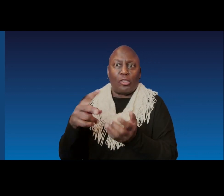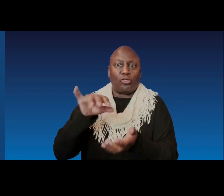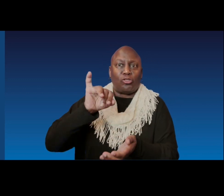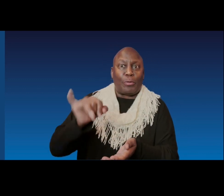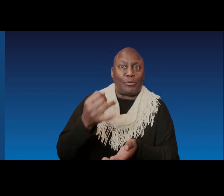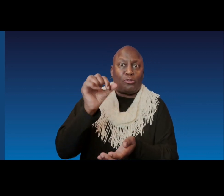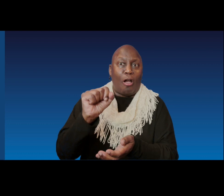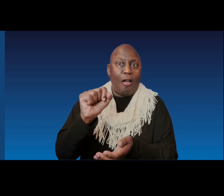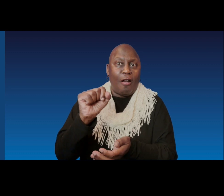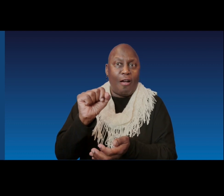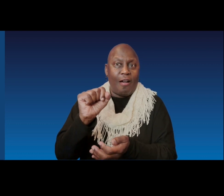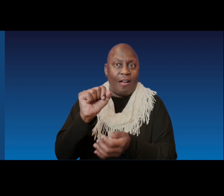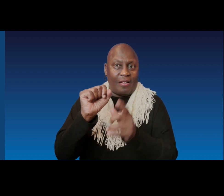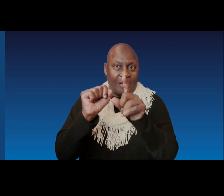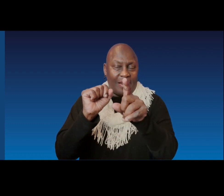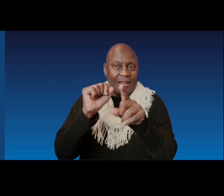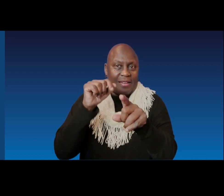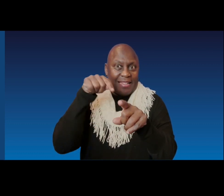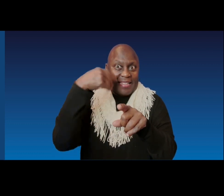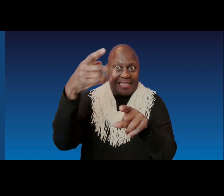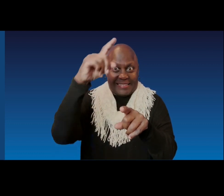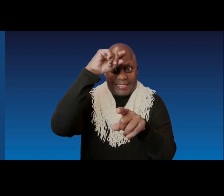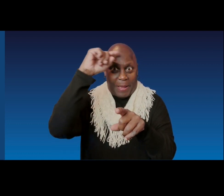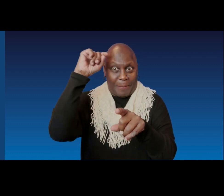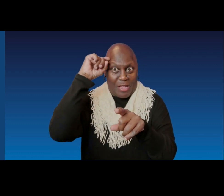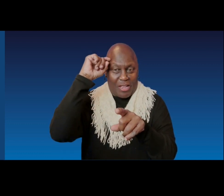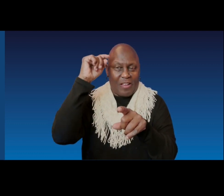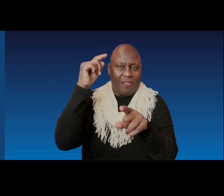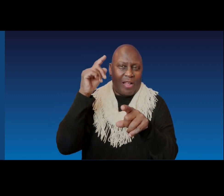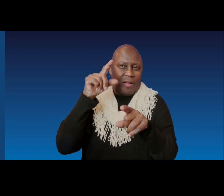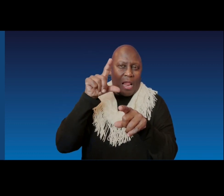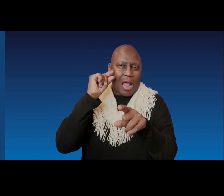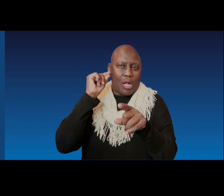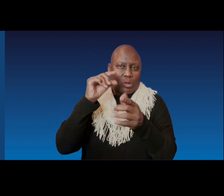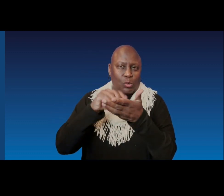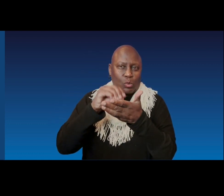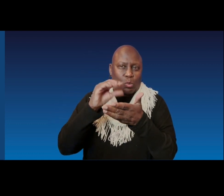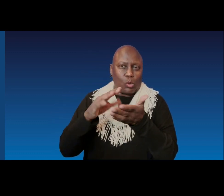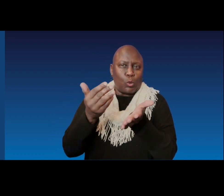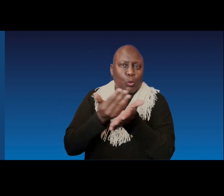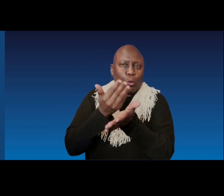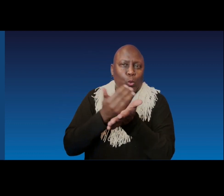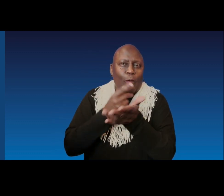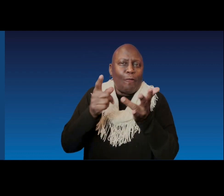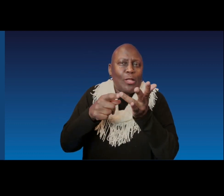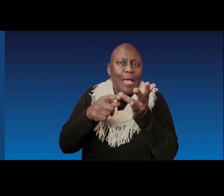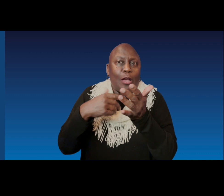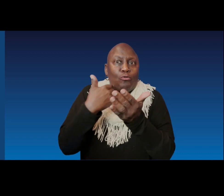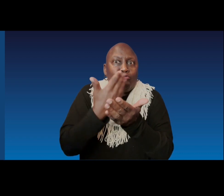I'd also like to promote our Jumpstart program next summer. That's for a new